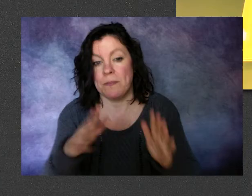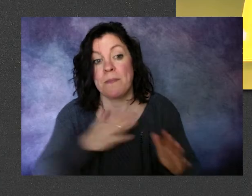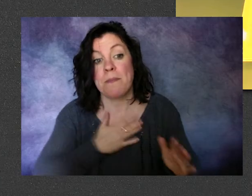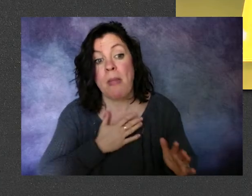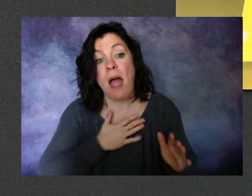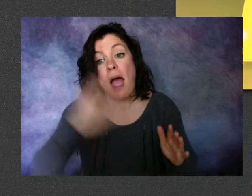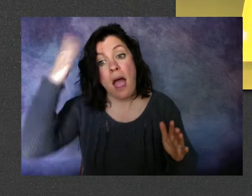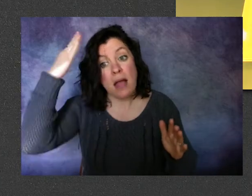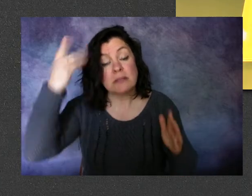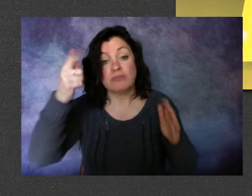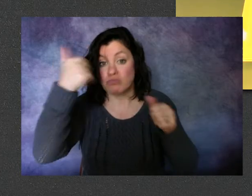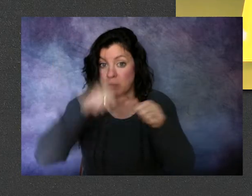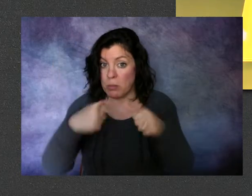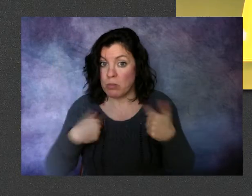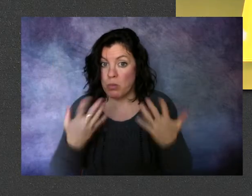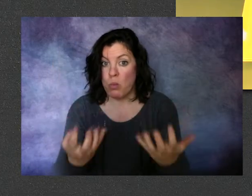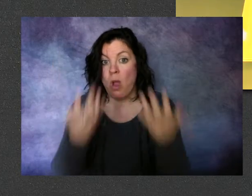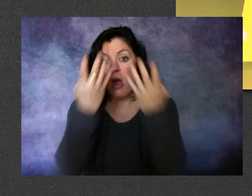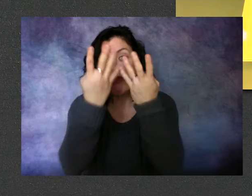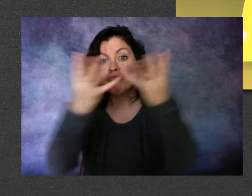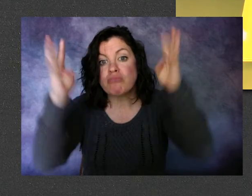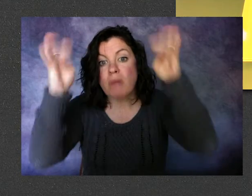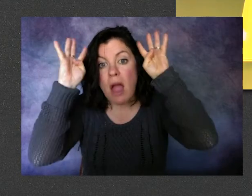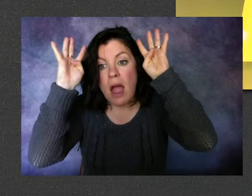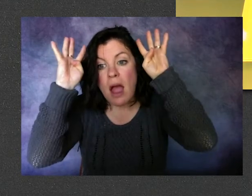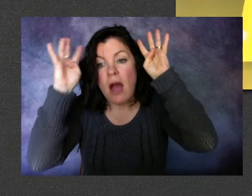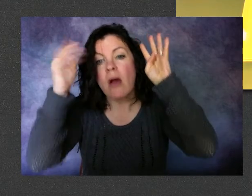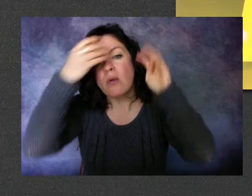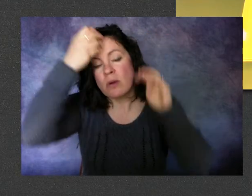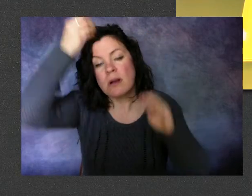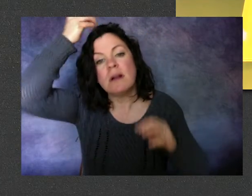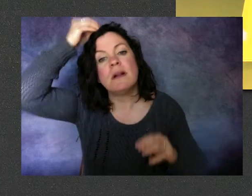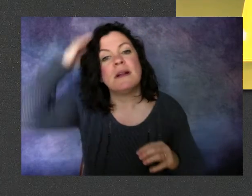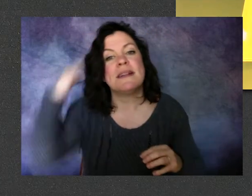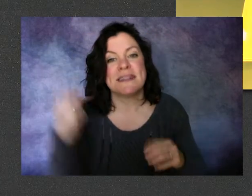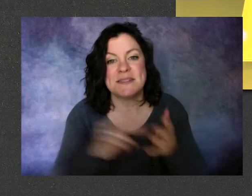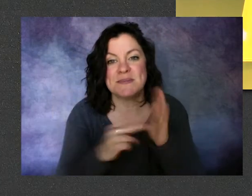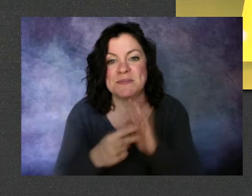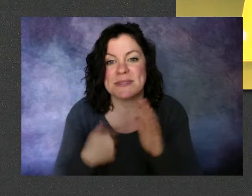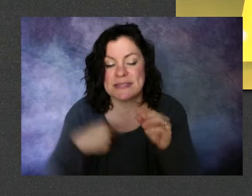I made my hat into a crown. And if I'm going to do that, I need to take some scissors